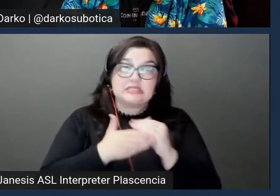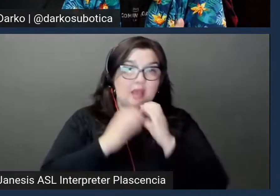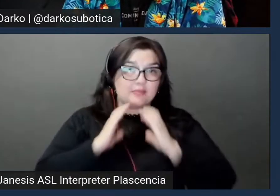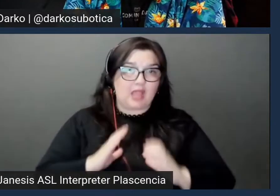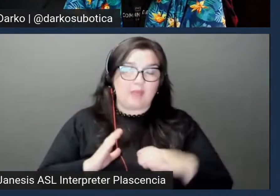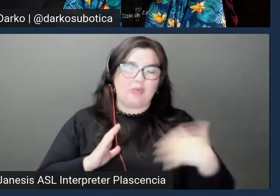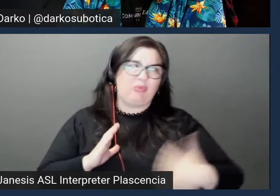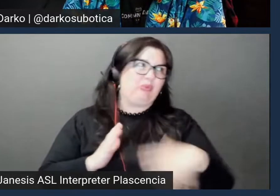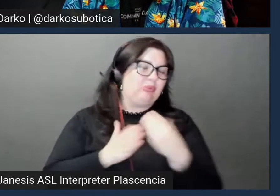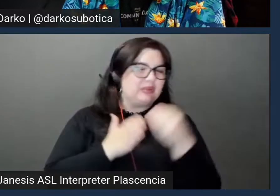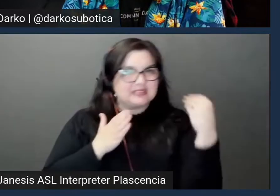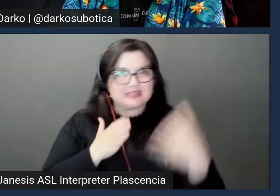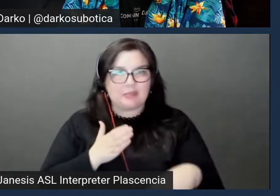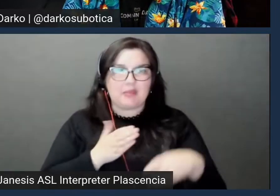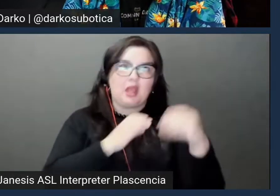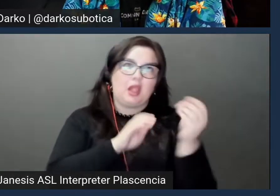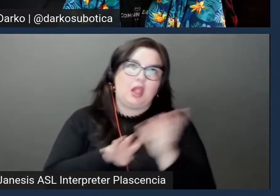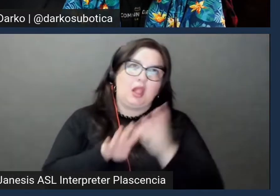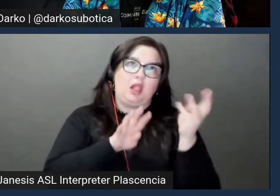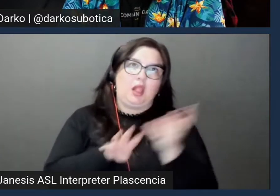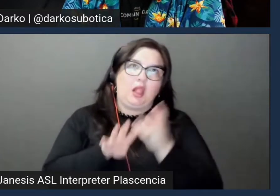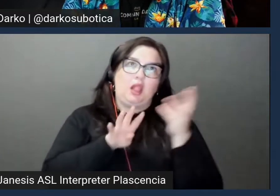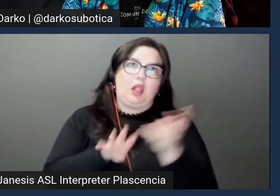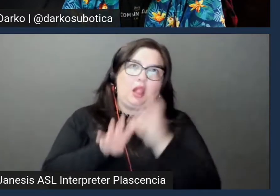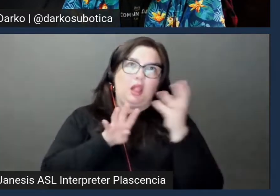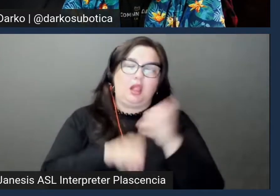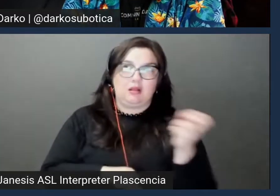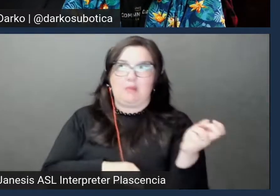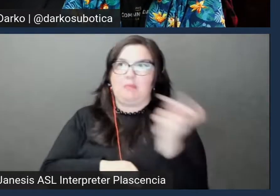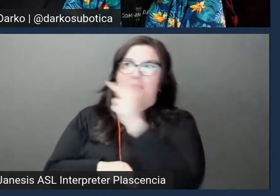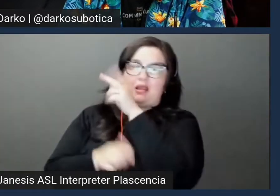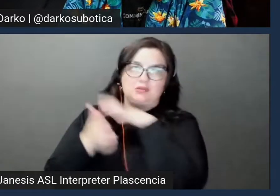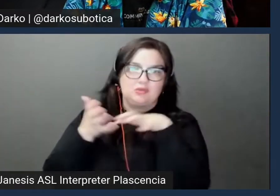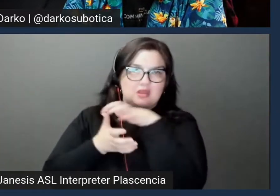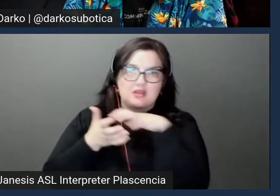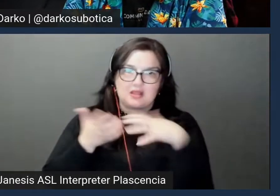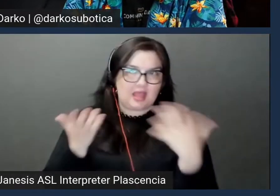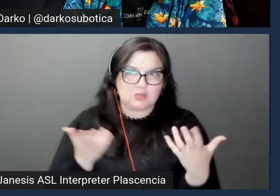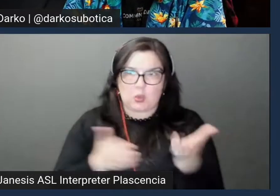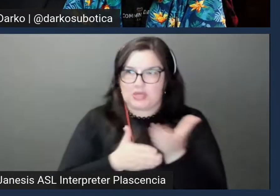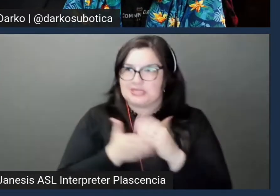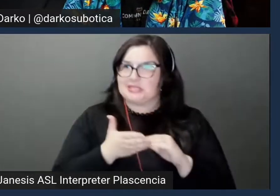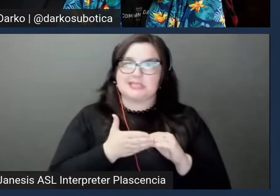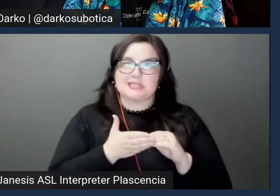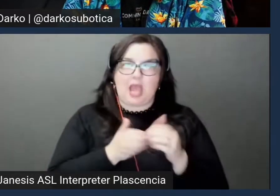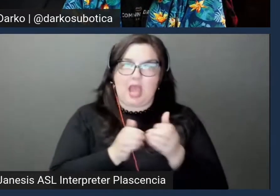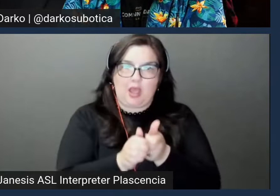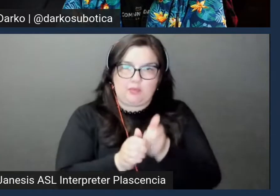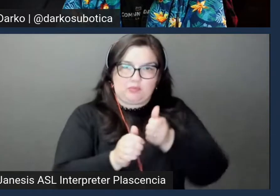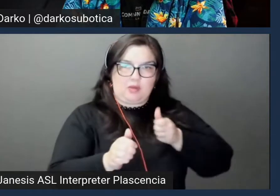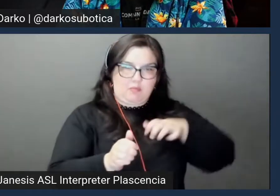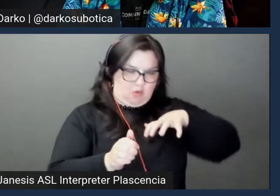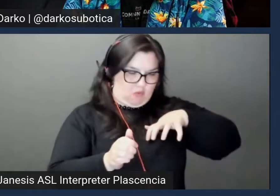streaming every camera stream back to the cloud, or in some remote locations where a lot of our manufacturing ]facilities are,